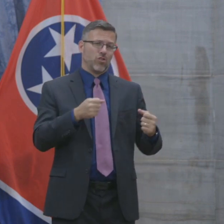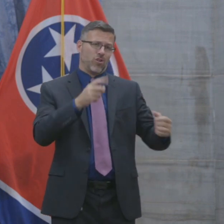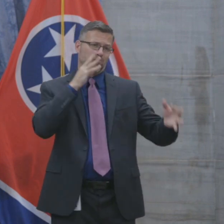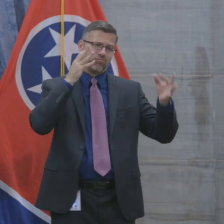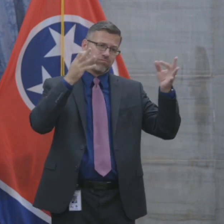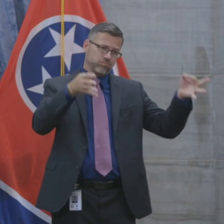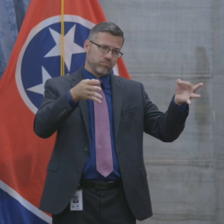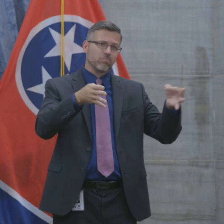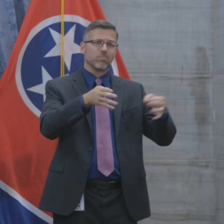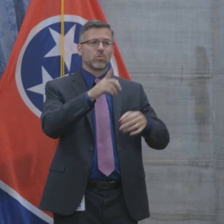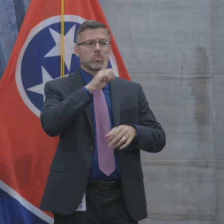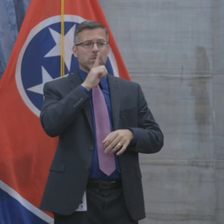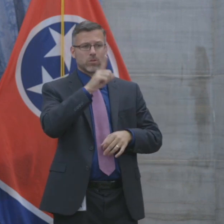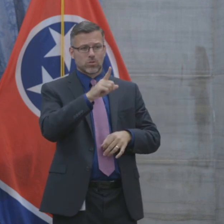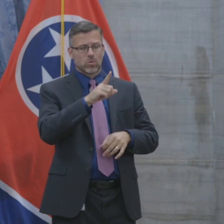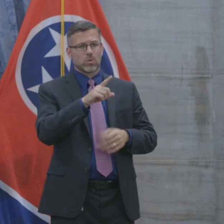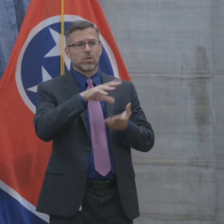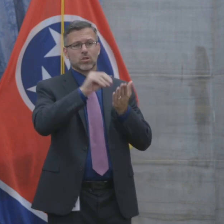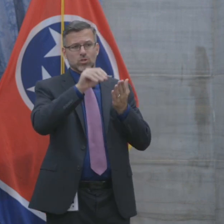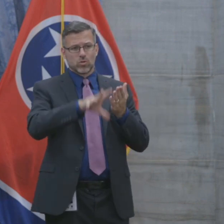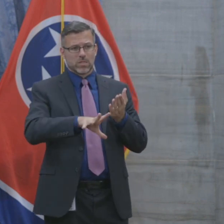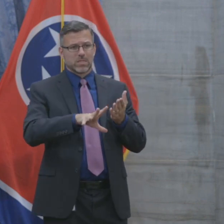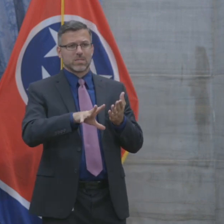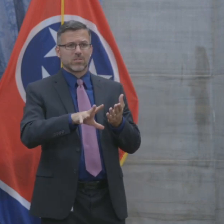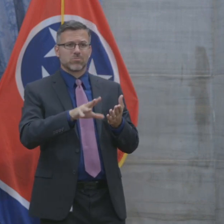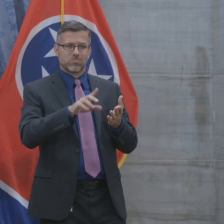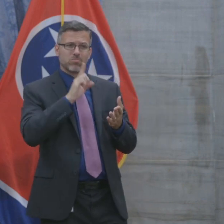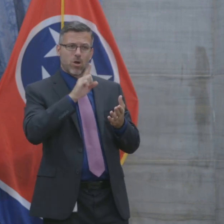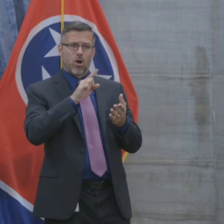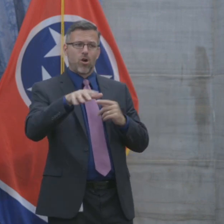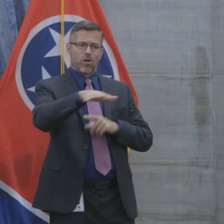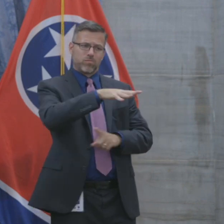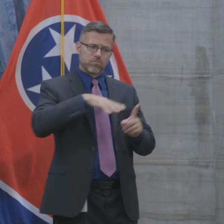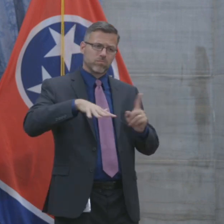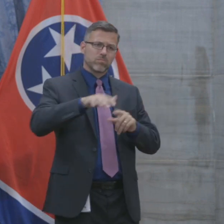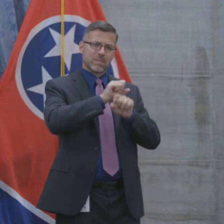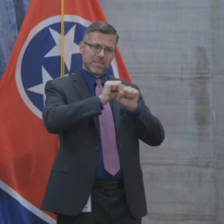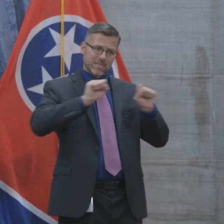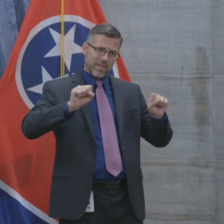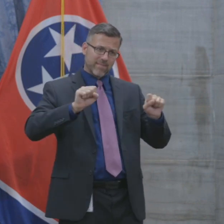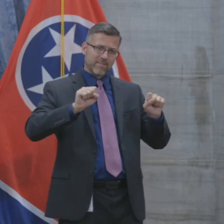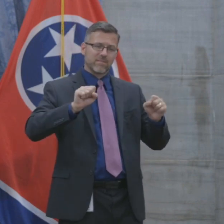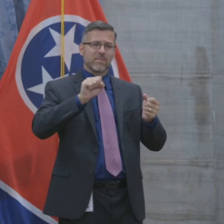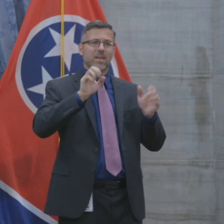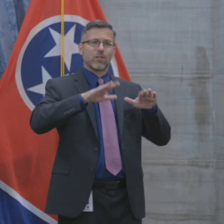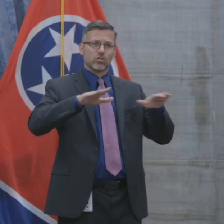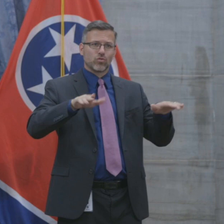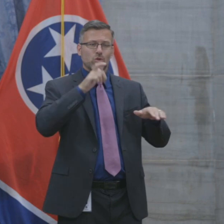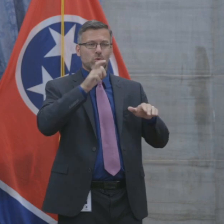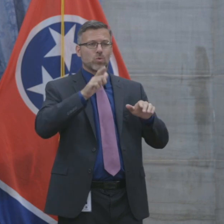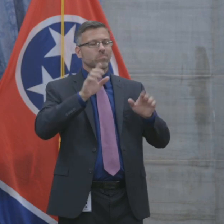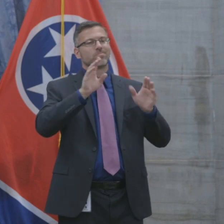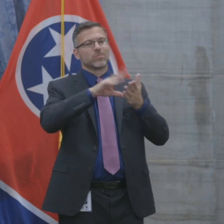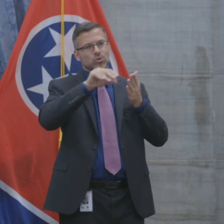disciplinary action for four students, three for hosting off campus parties. They could face suspensions of greater